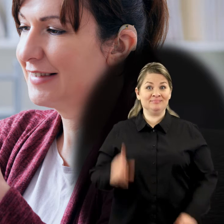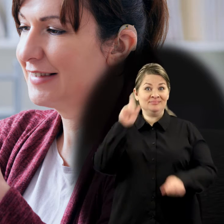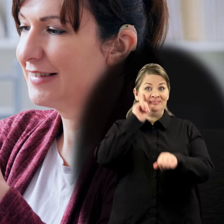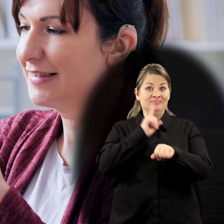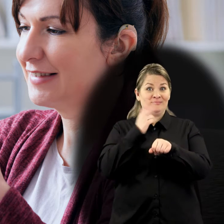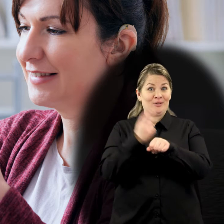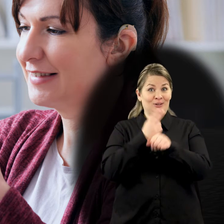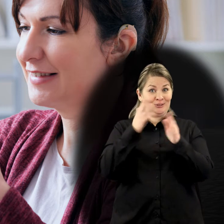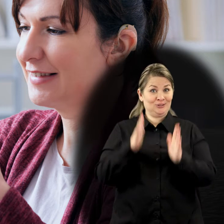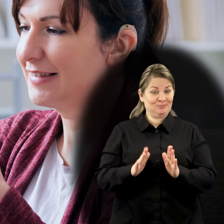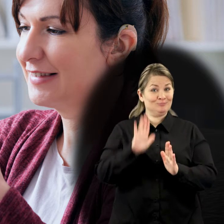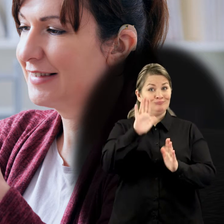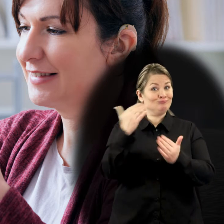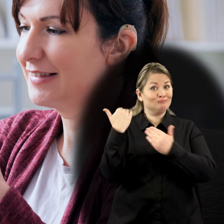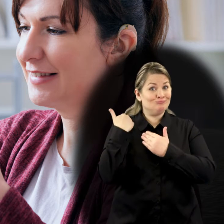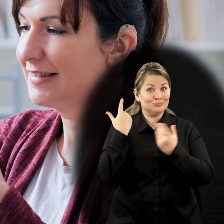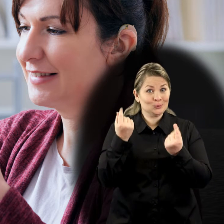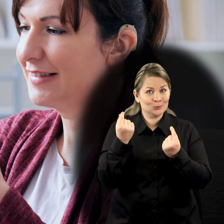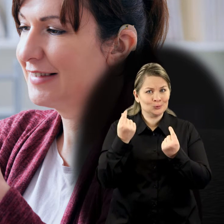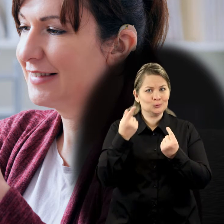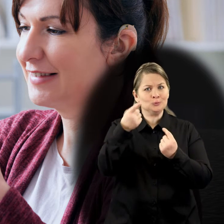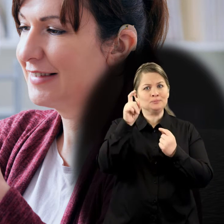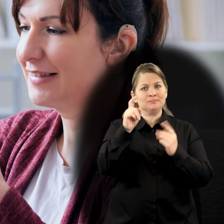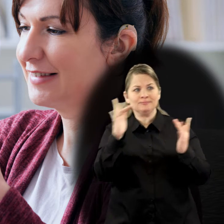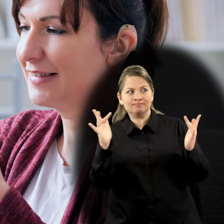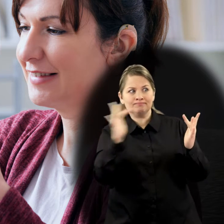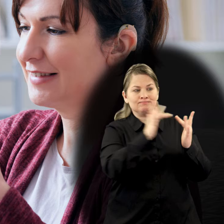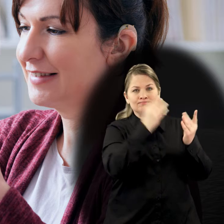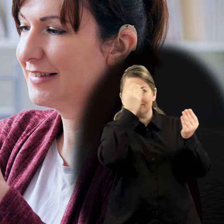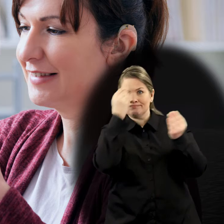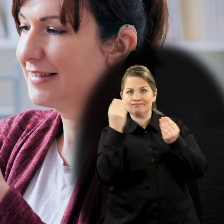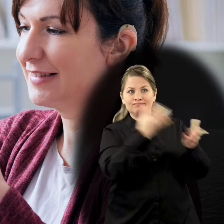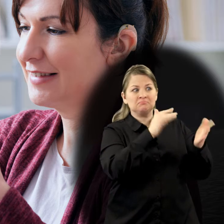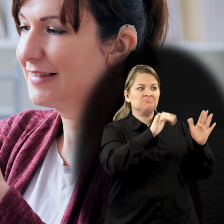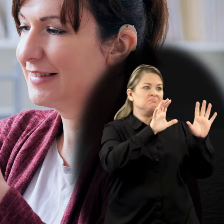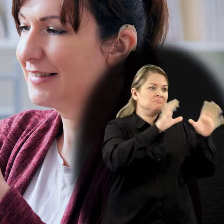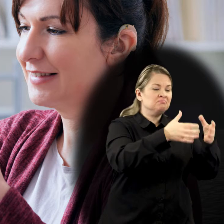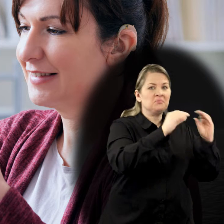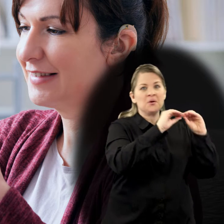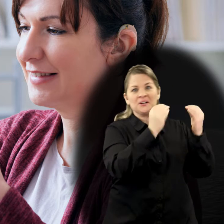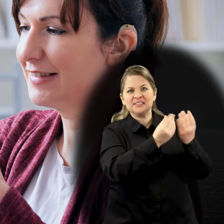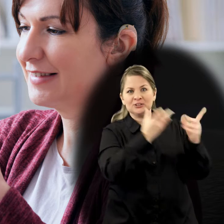As a consumer who is deaf, you are responsible for notifying the entity in advance